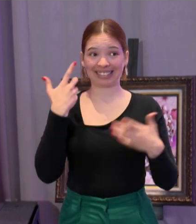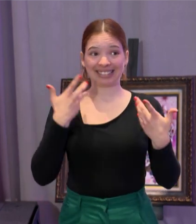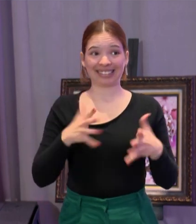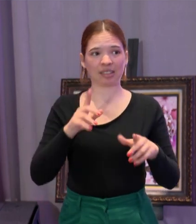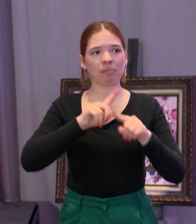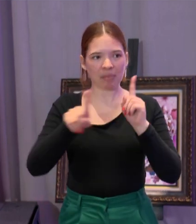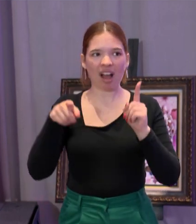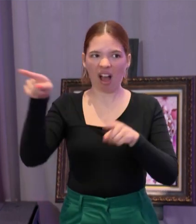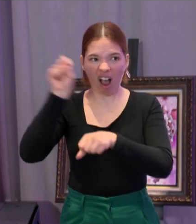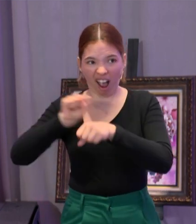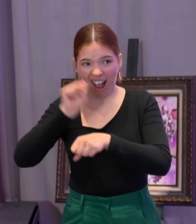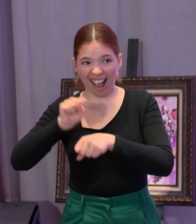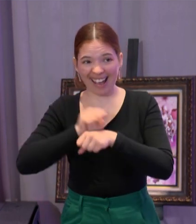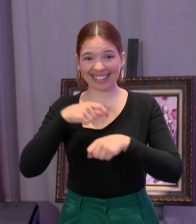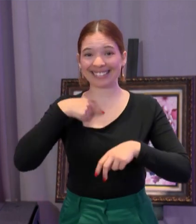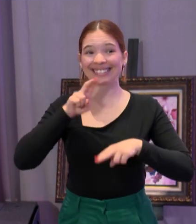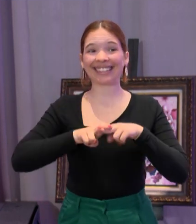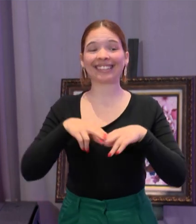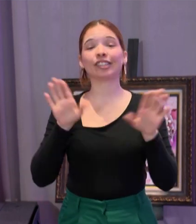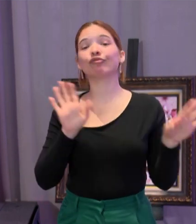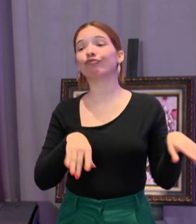AND I JUST GET TO ENJOY IT. SO THANK YOU VERY MUCH. AND THANK YOU ALL FOR BEING HERE.